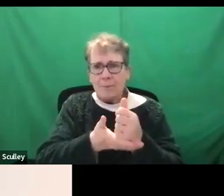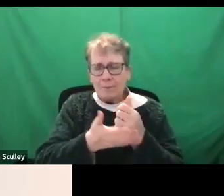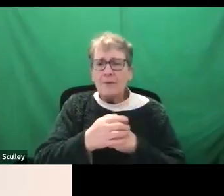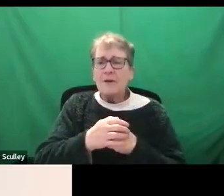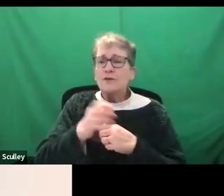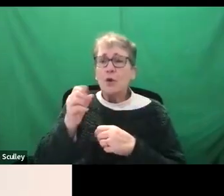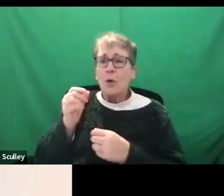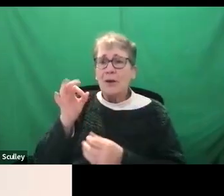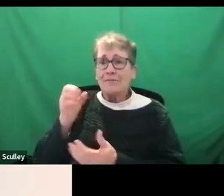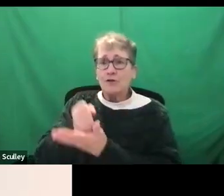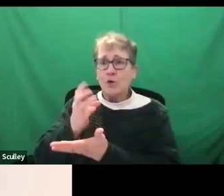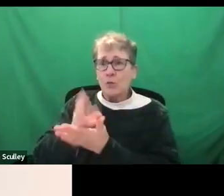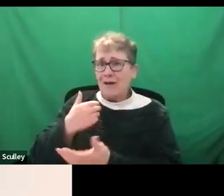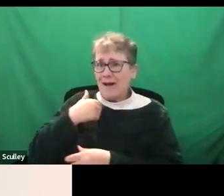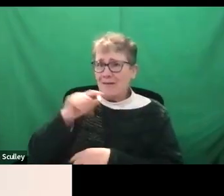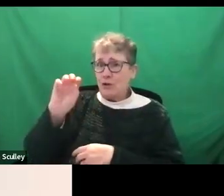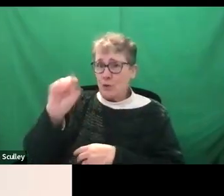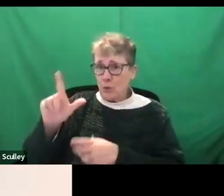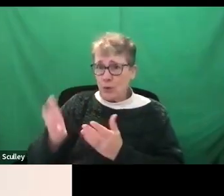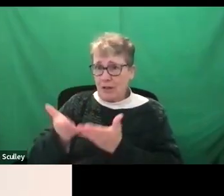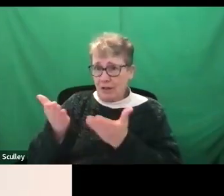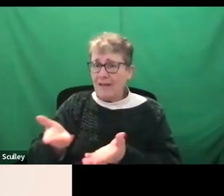and to clarify what is a myth and what is fact.